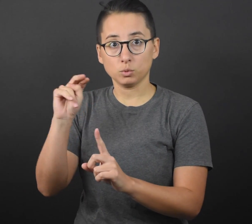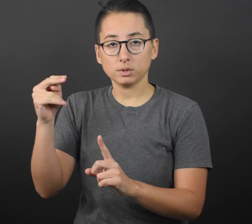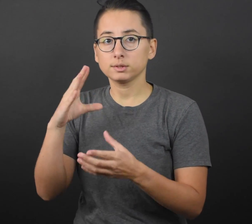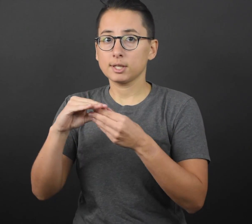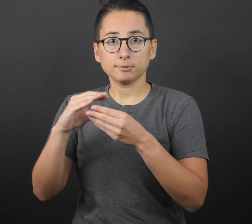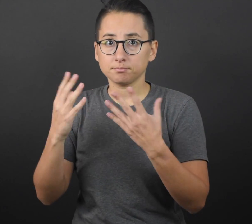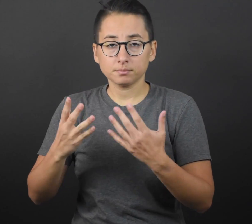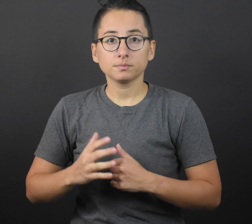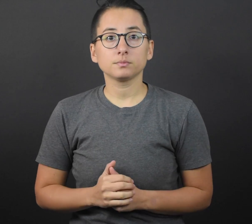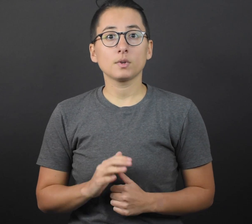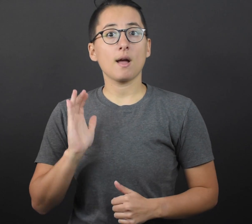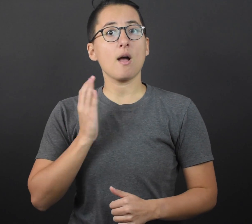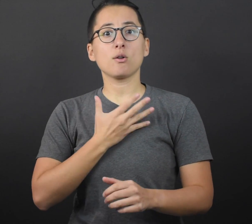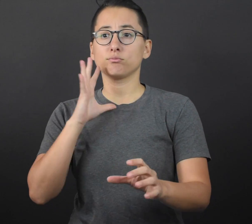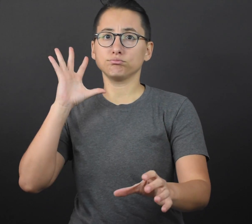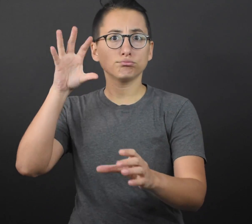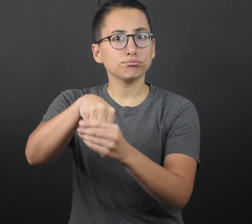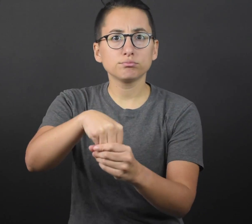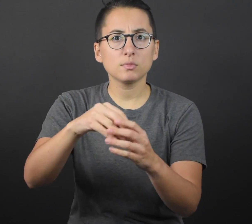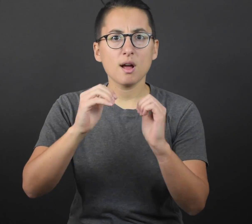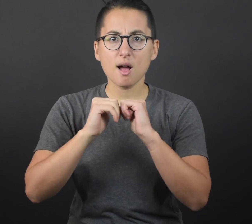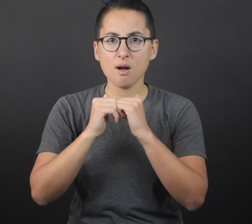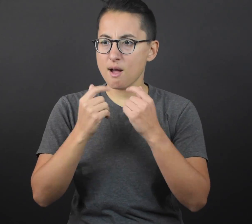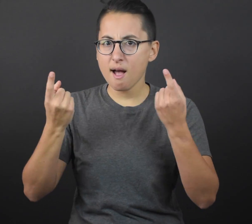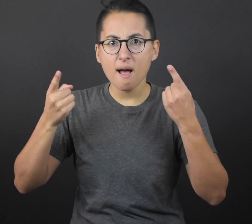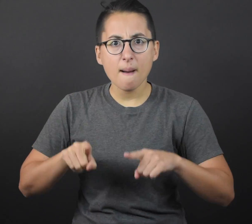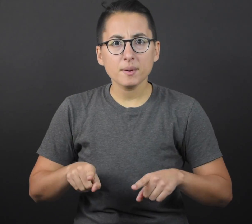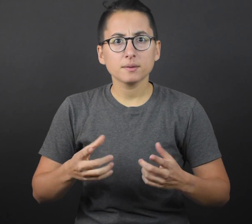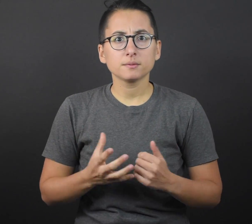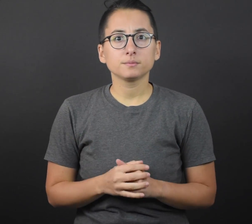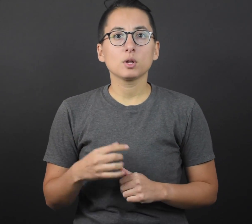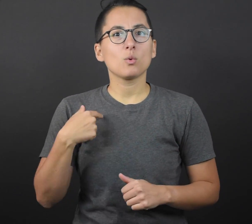innovation and external affairs at Blue Cross and Blue Shield of Minnesota.